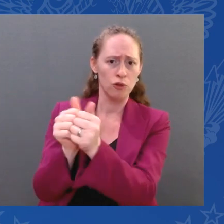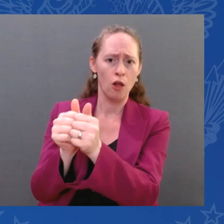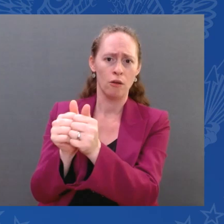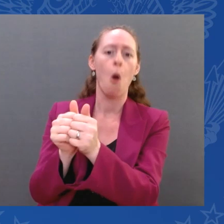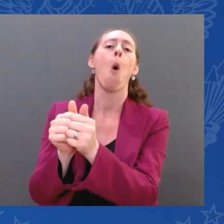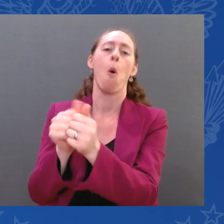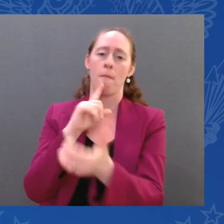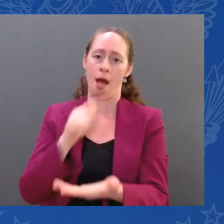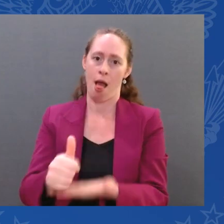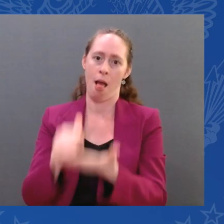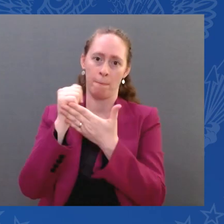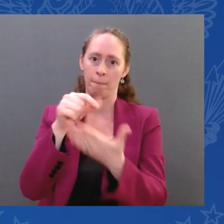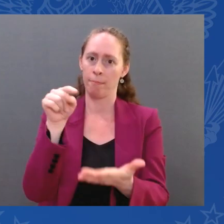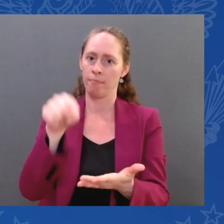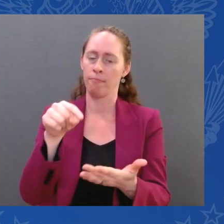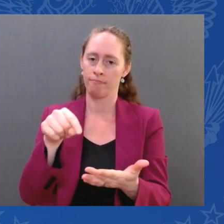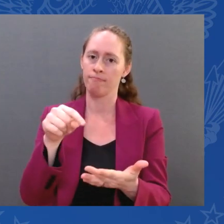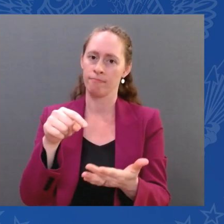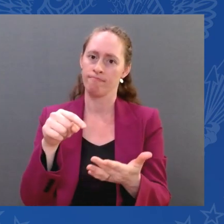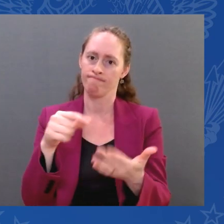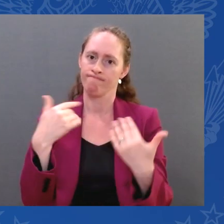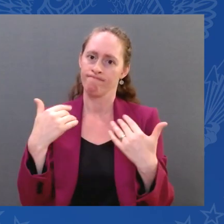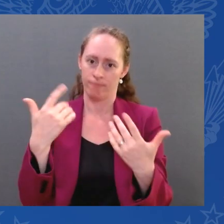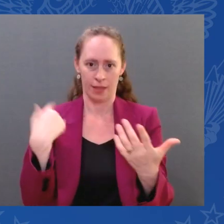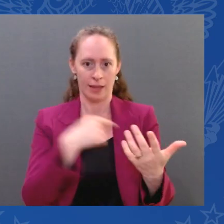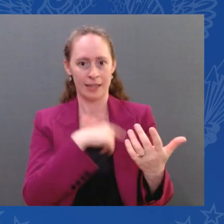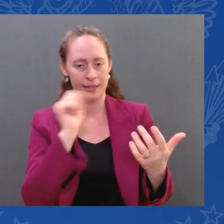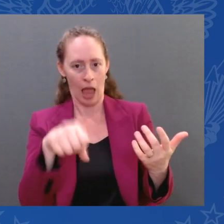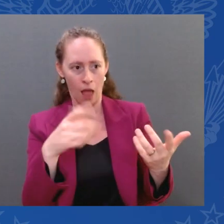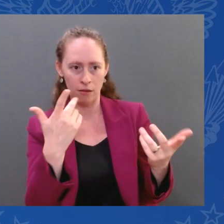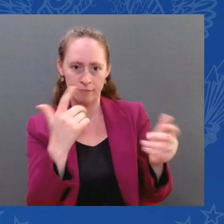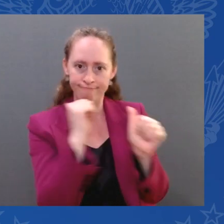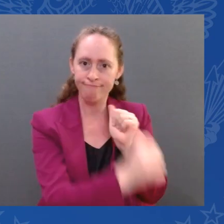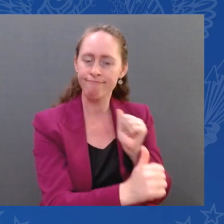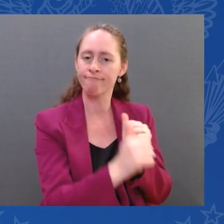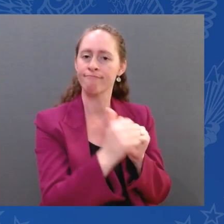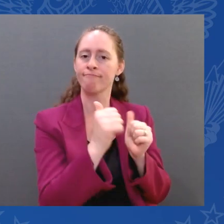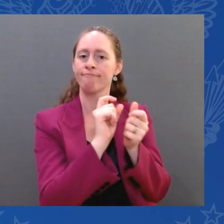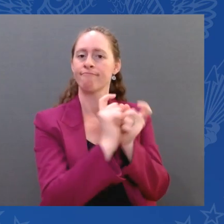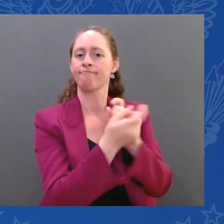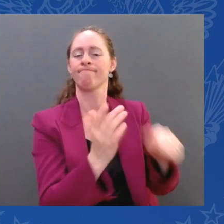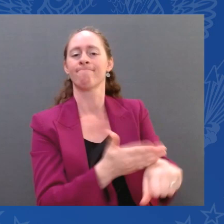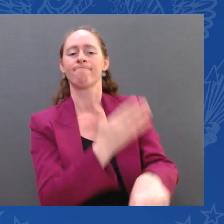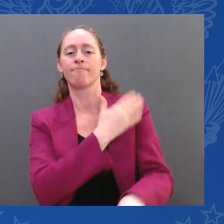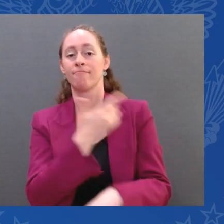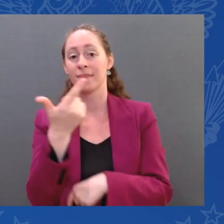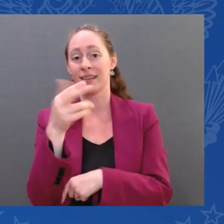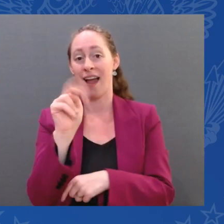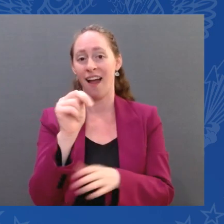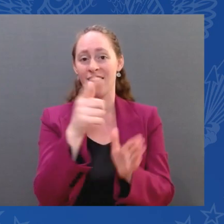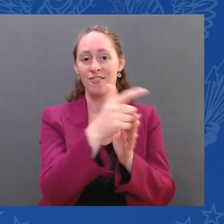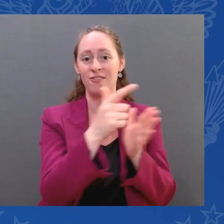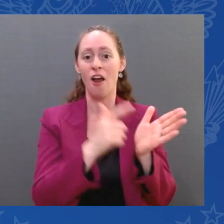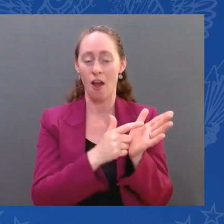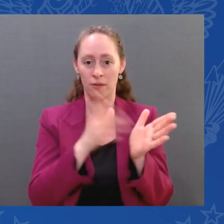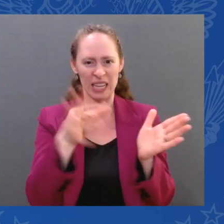in 30 years because of them and because of the families like there's all across America. Gabby is one of the most courageous people